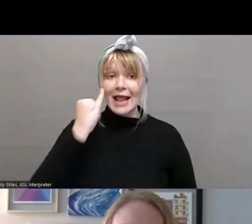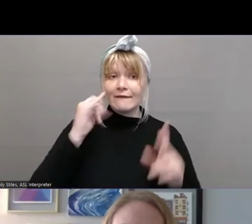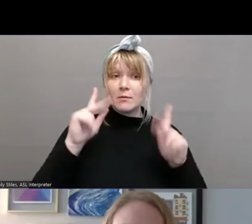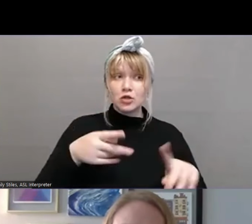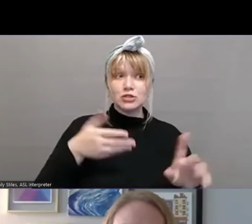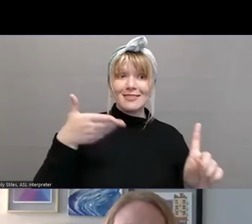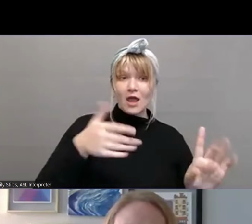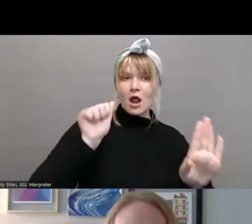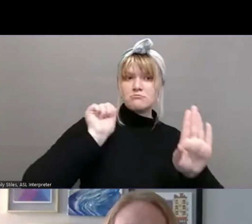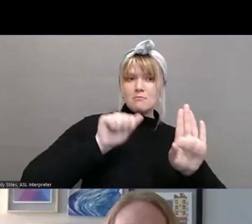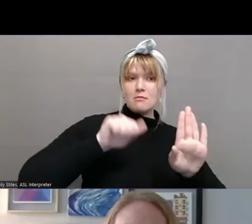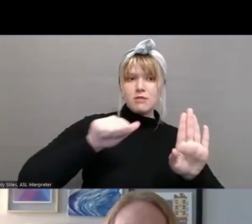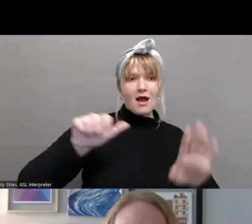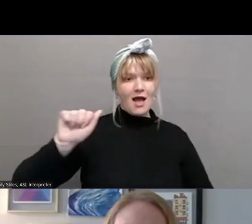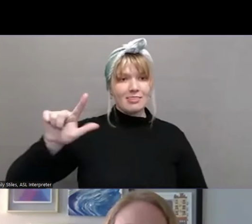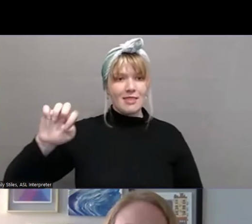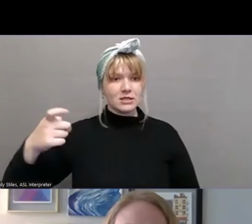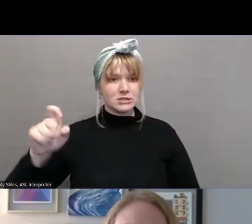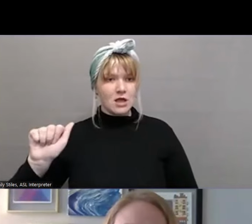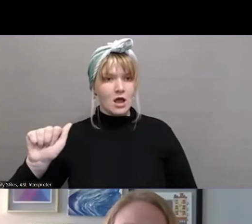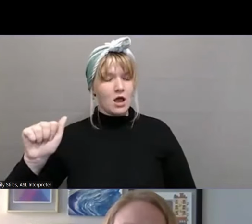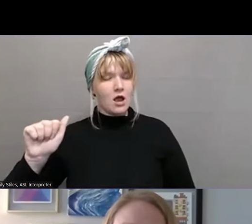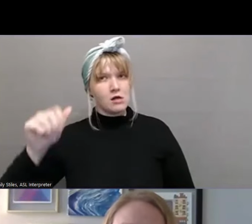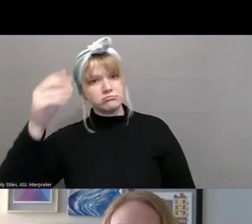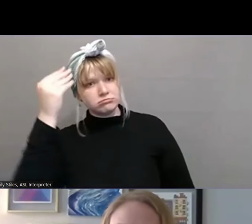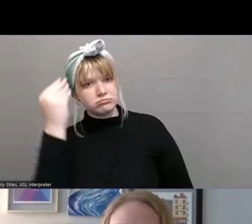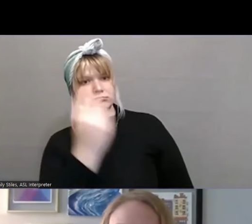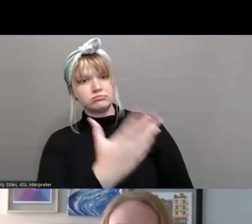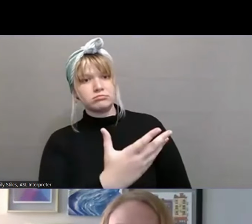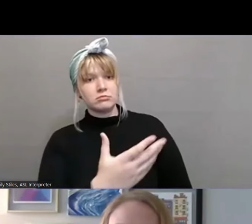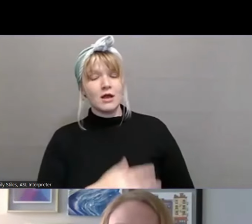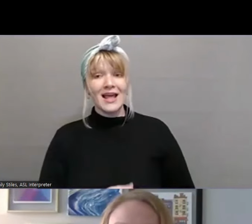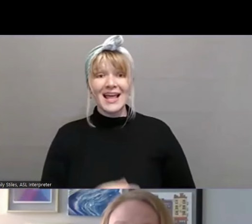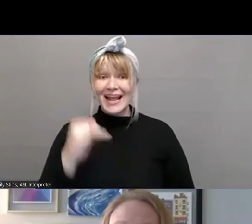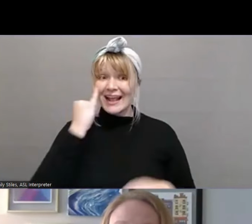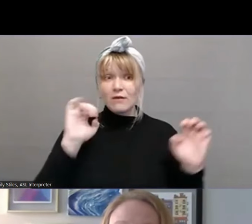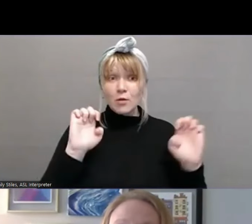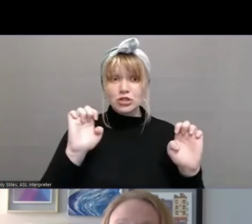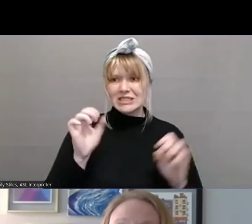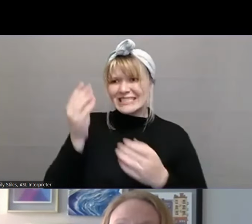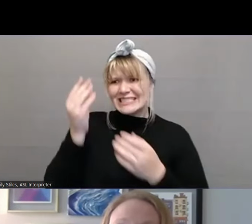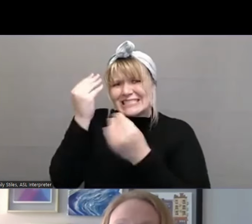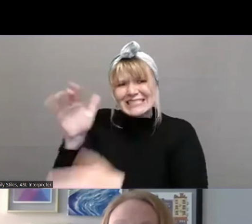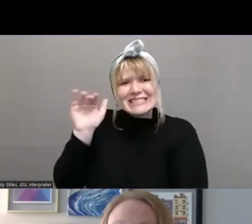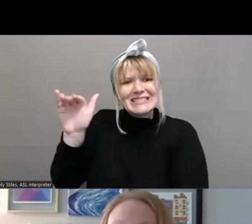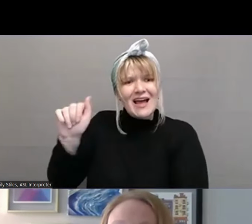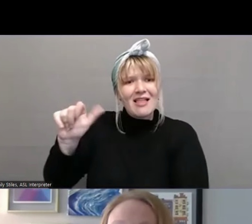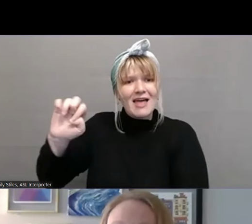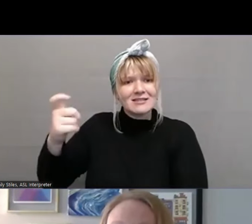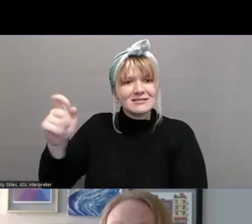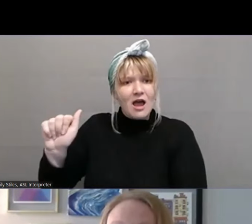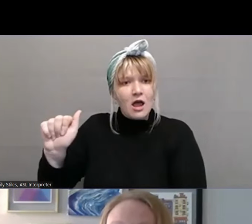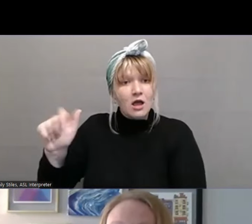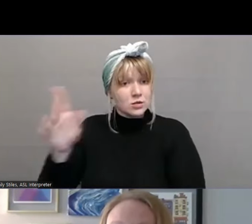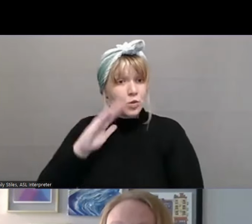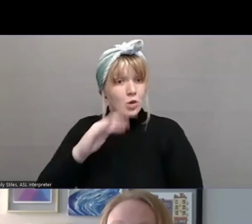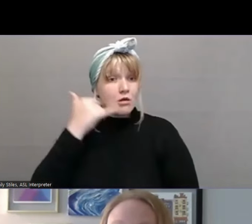They can have a lot of – you know, whether or not someone needs to call 911. And a lot of times they are very inexpensive; people think they're more expensive than they